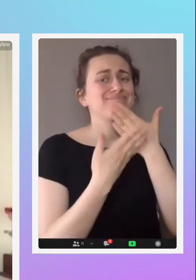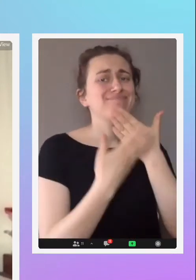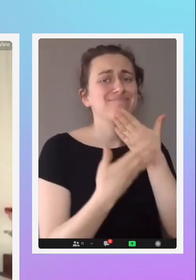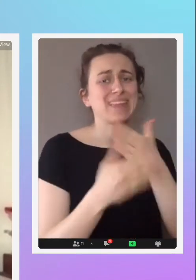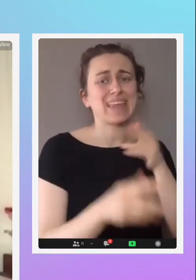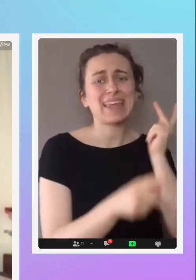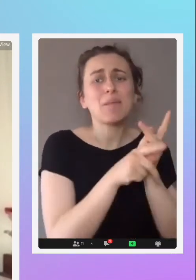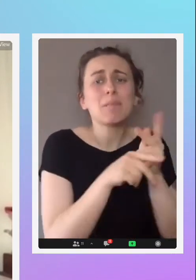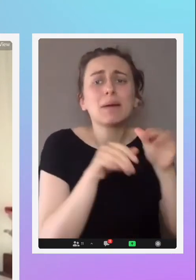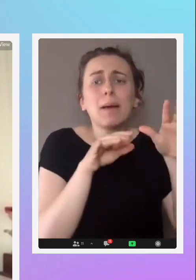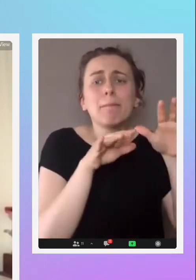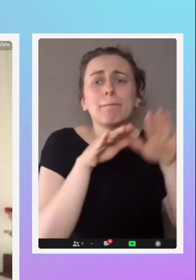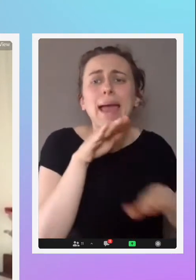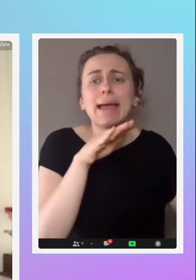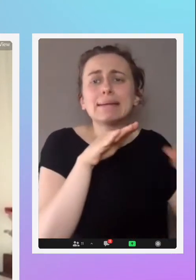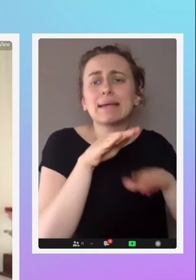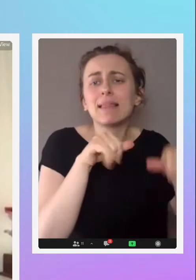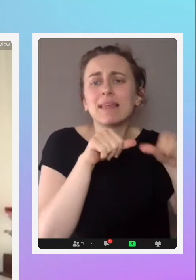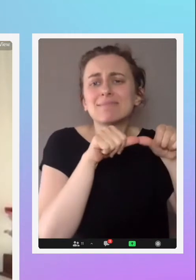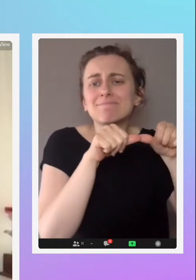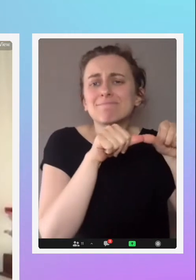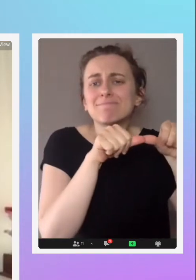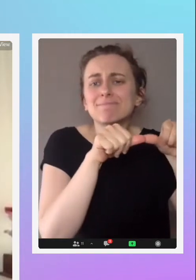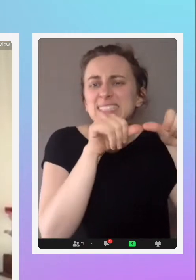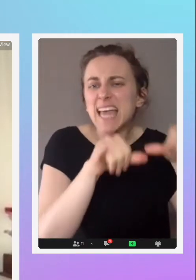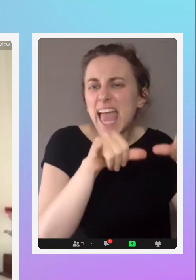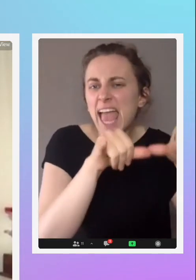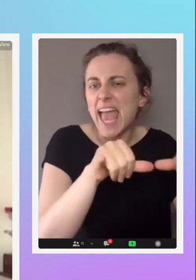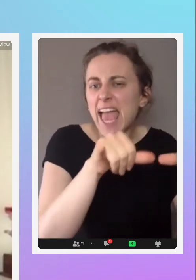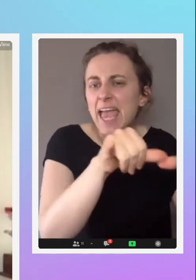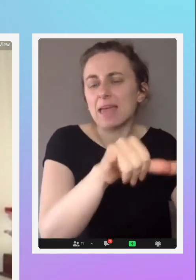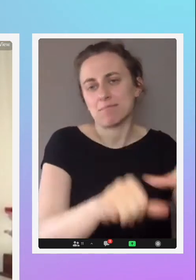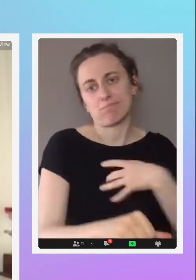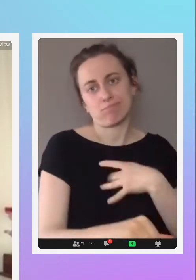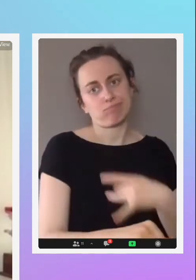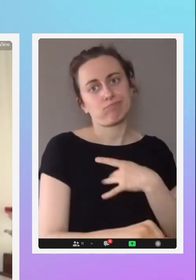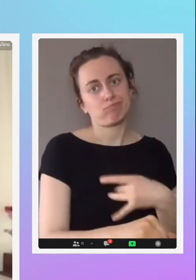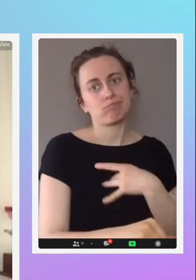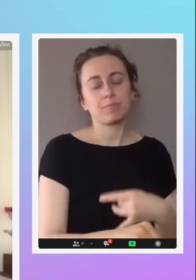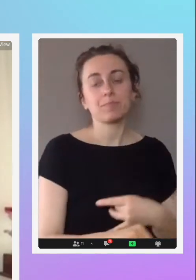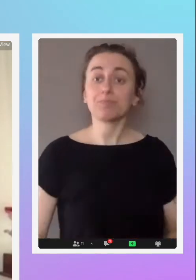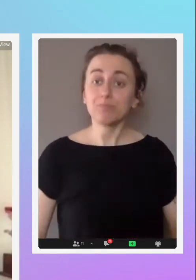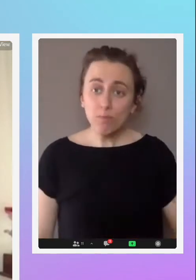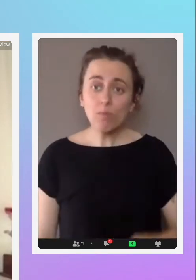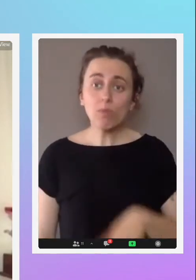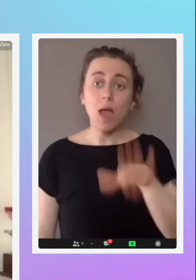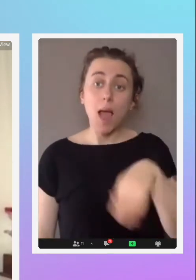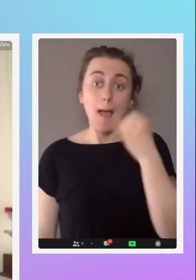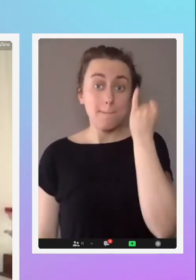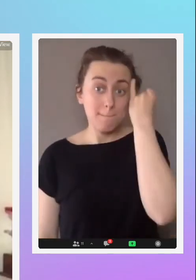Imagine for a moment that you're confronted with a web page, but you're blind